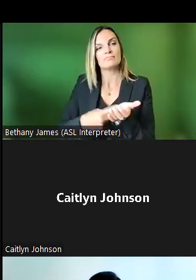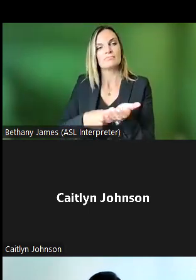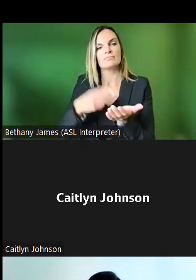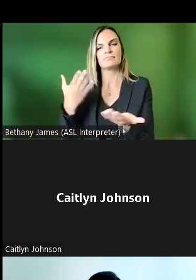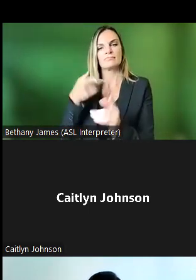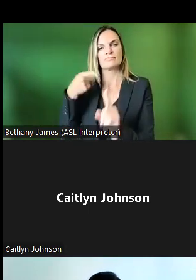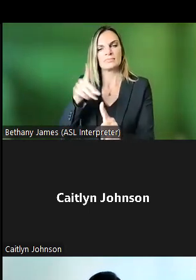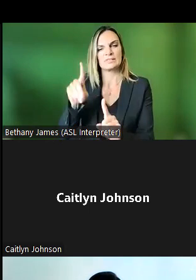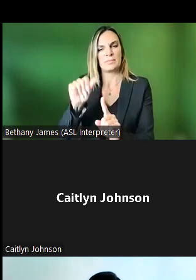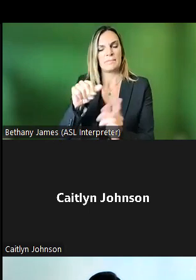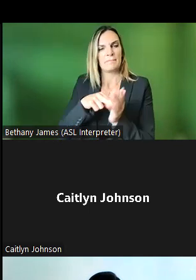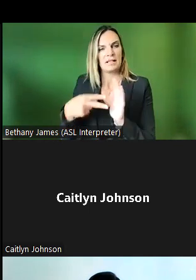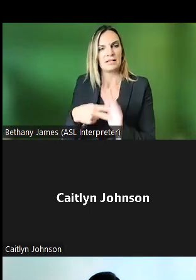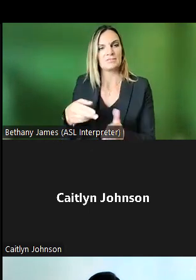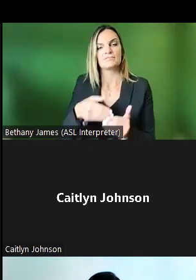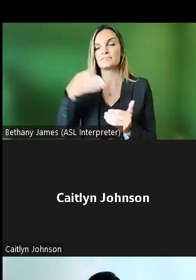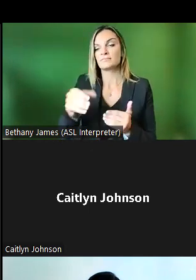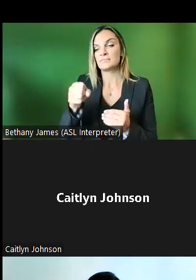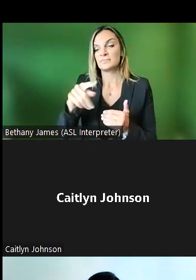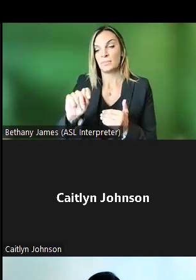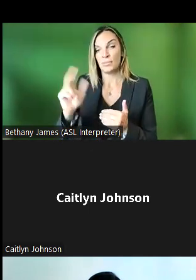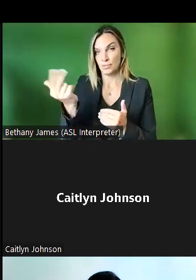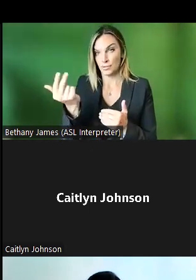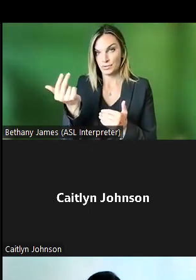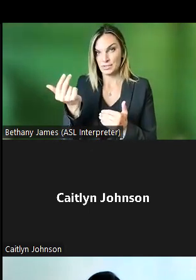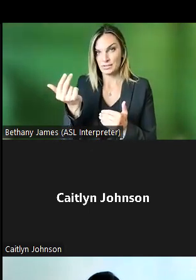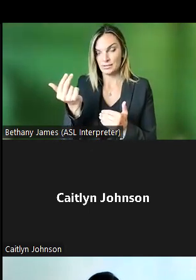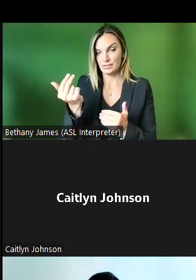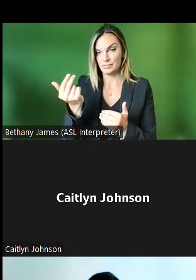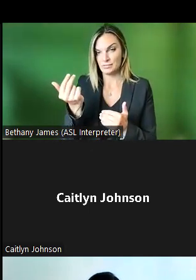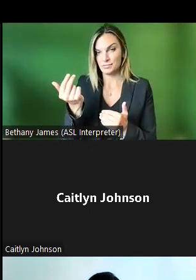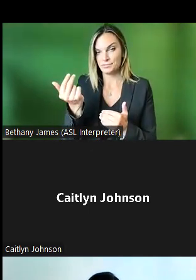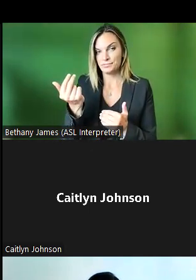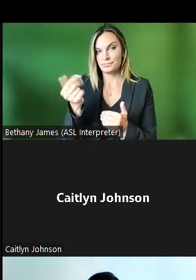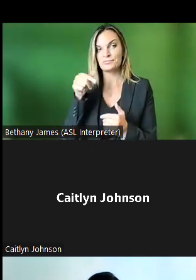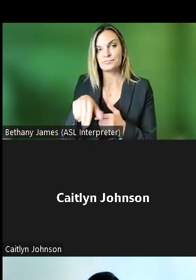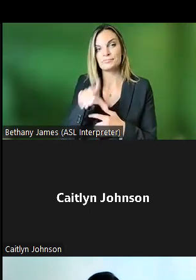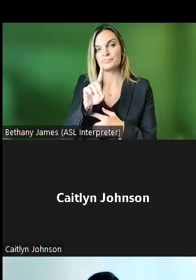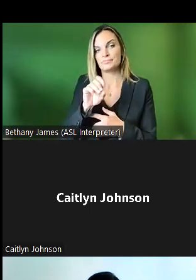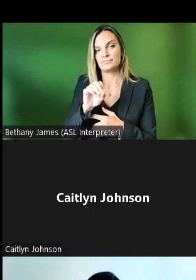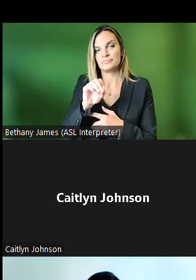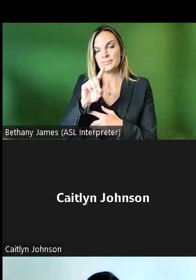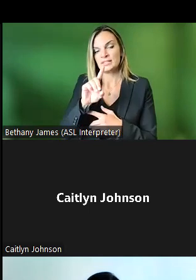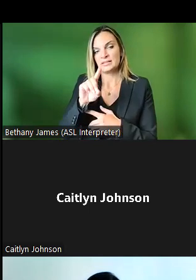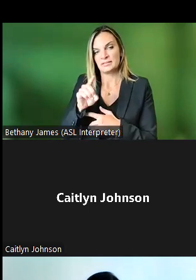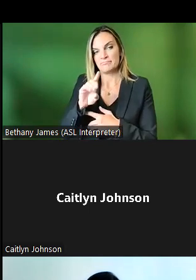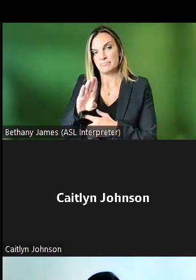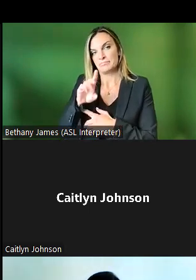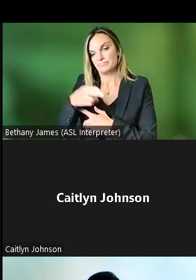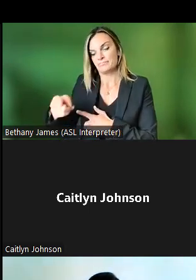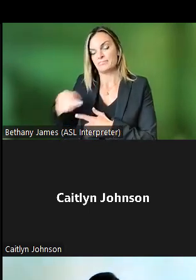September 13, we're going to be hearing from the division of deaf, deafblind, hard of hearing and get to know you sessions.